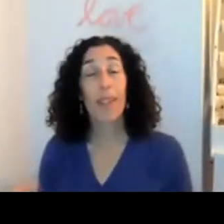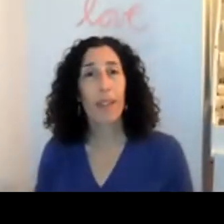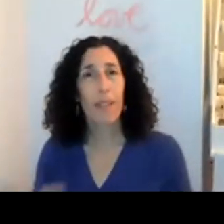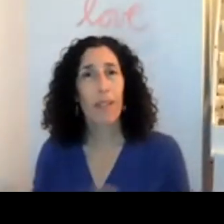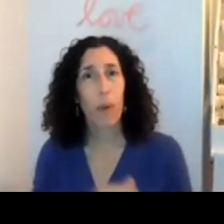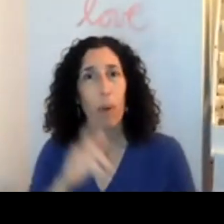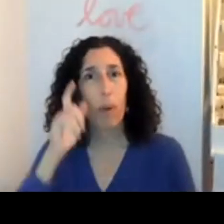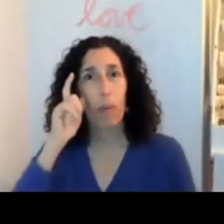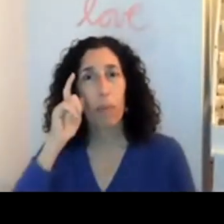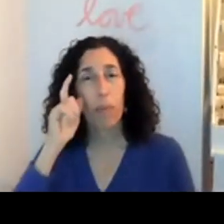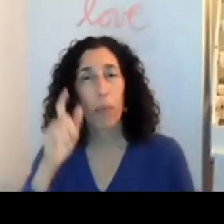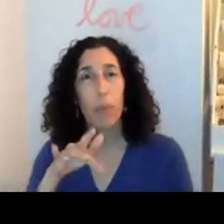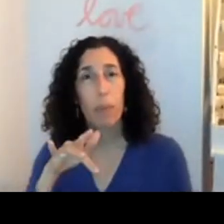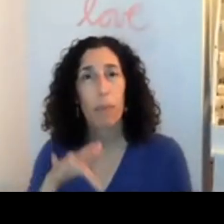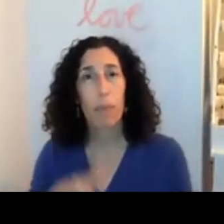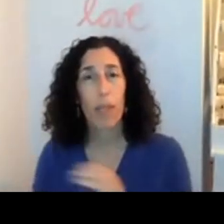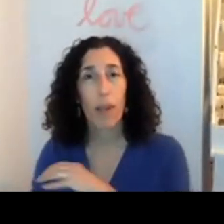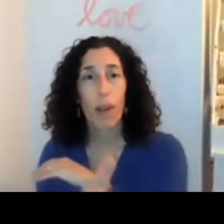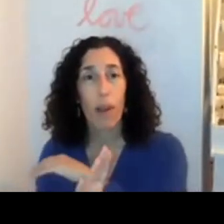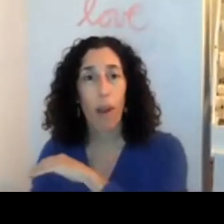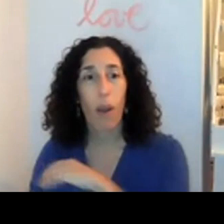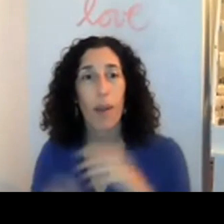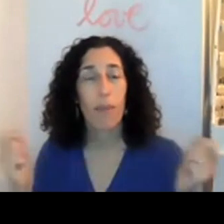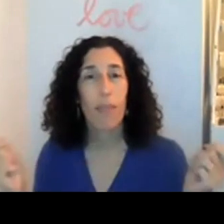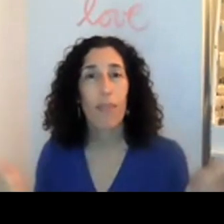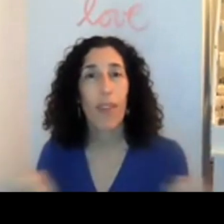Welcome. >> Hi, it's Carmen speaking. I wanted to share